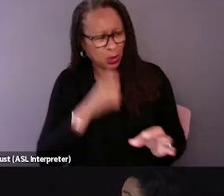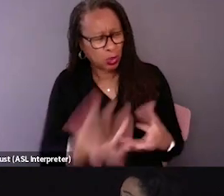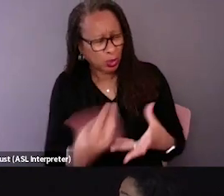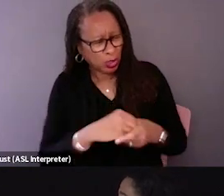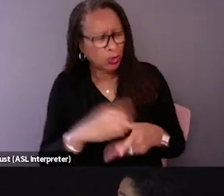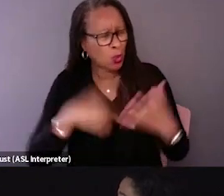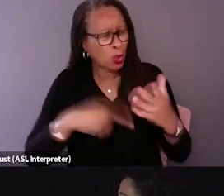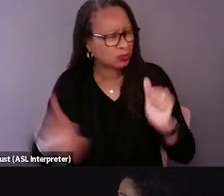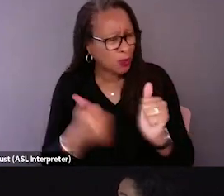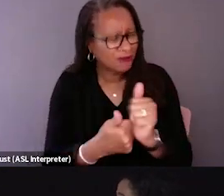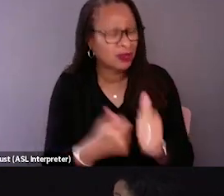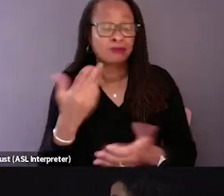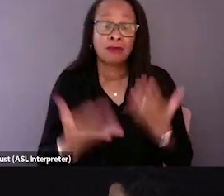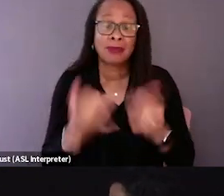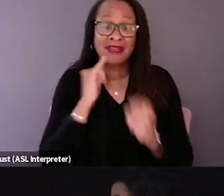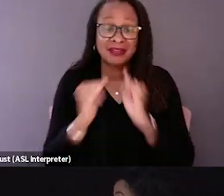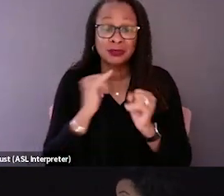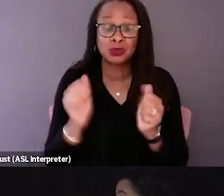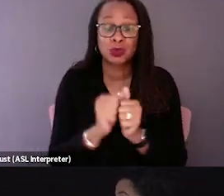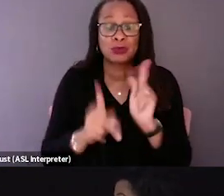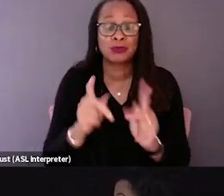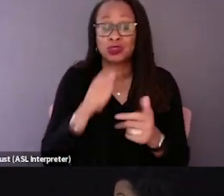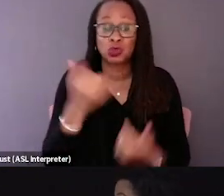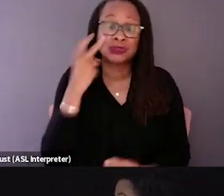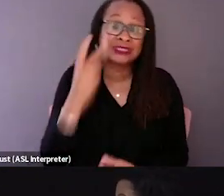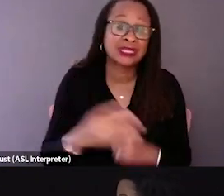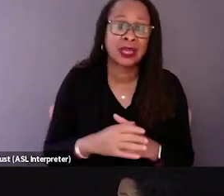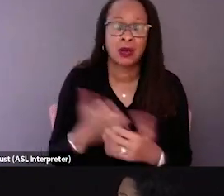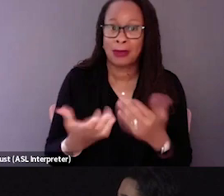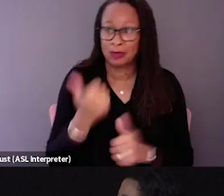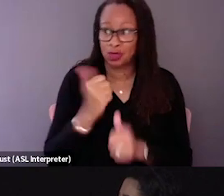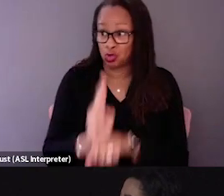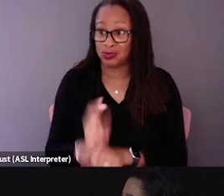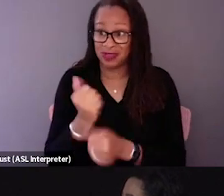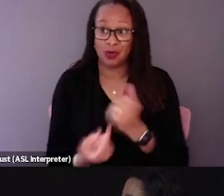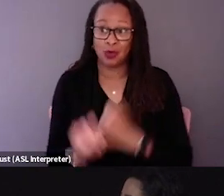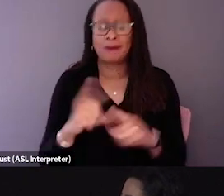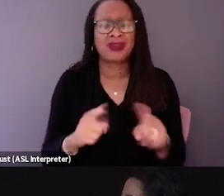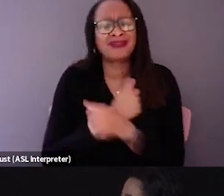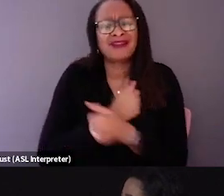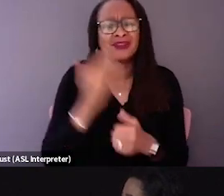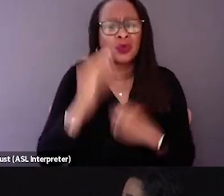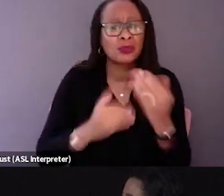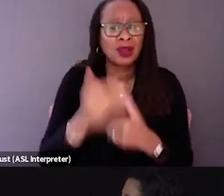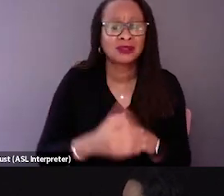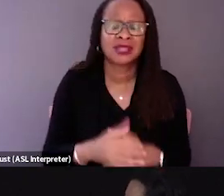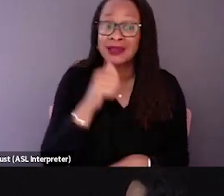There's probably interviews with people that we don't see, or maybe there aren't maybe that maybe you used everyone. I'd just sort of love to know the process, not only the letter writers,